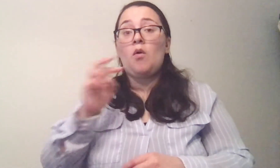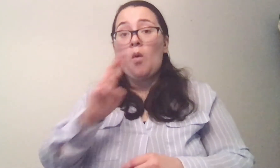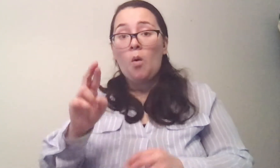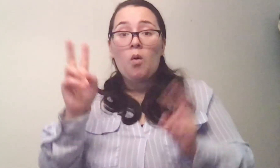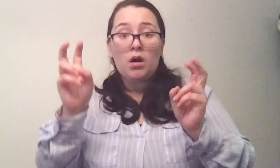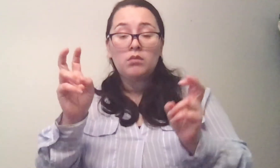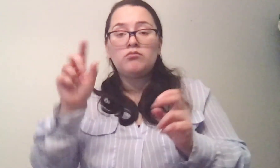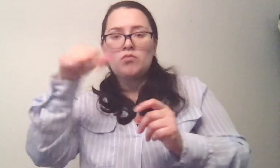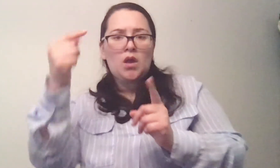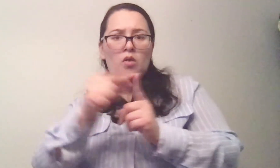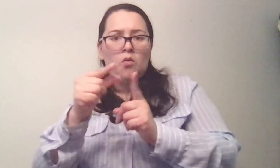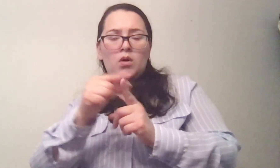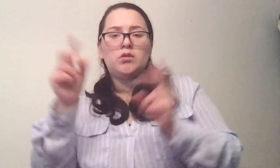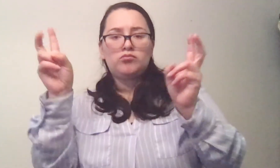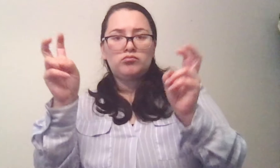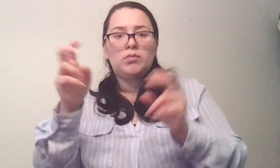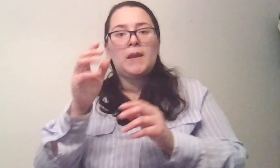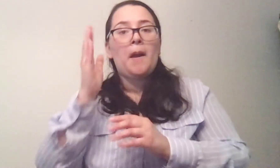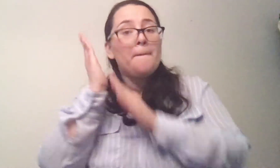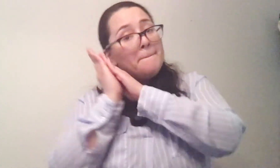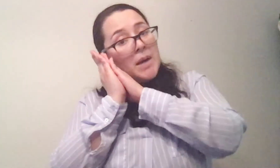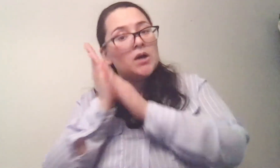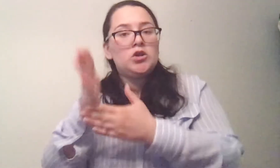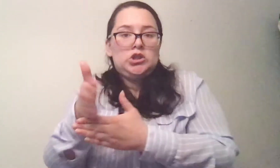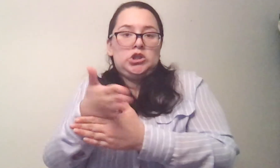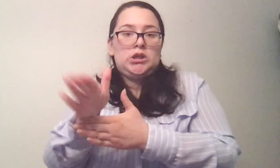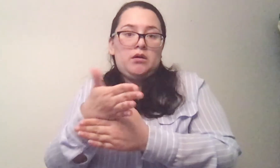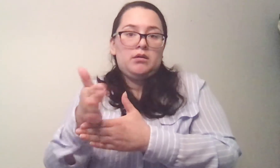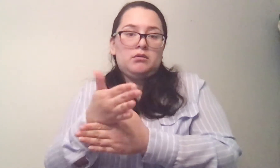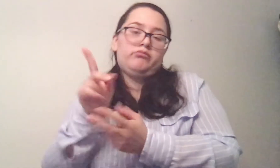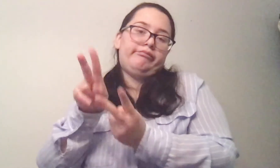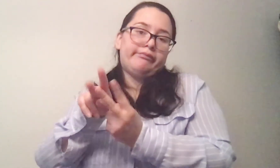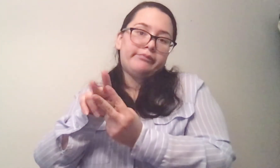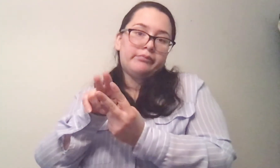or in other words, "bed sharing".